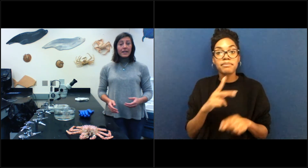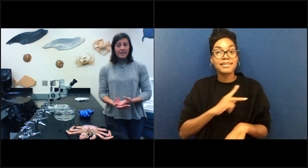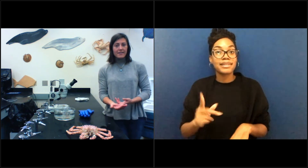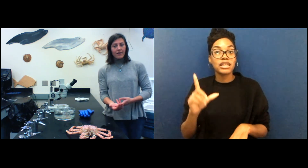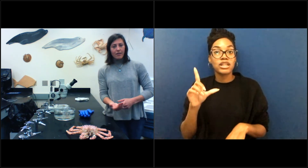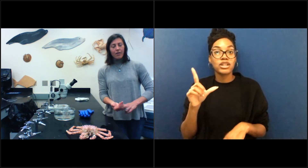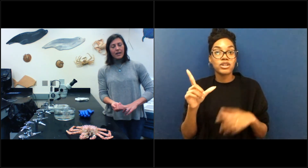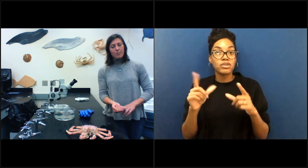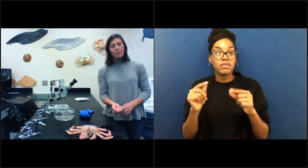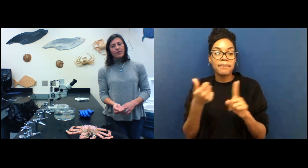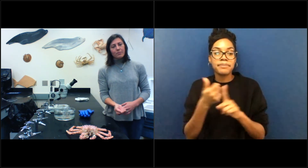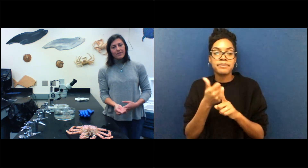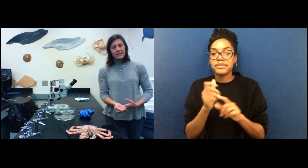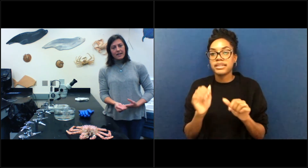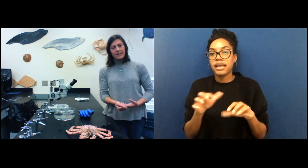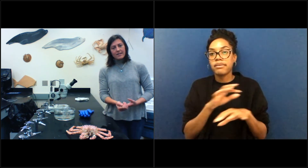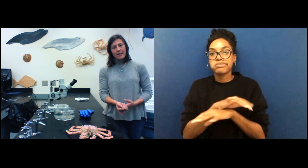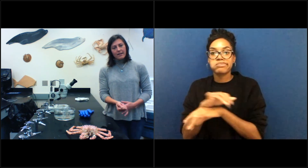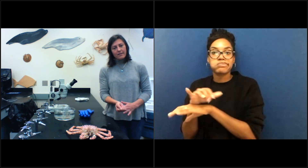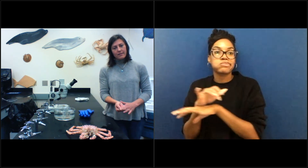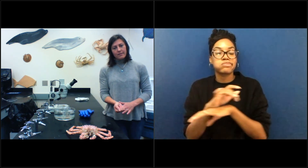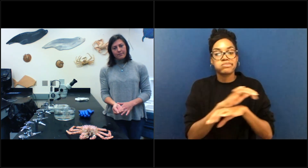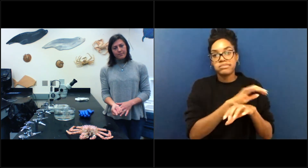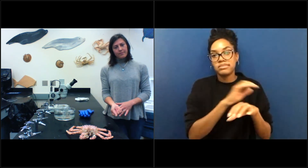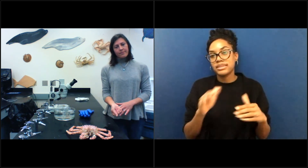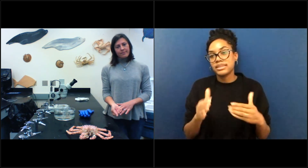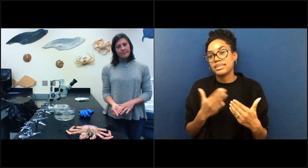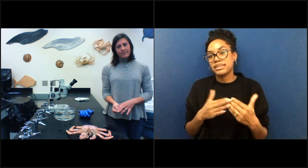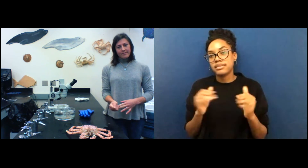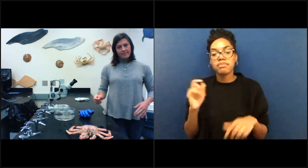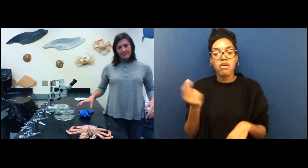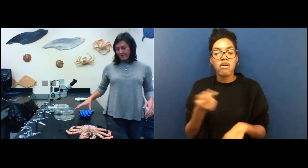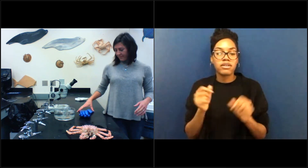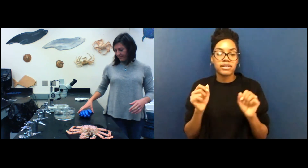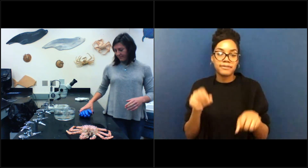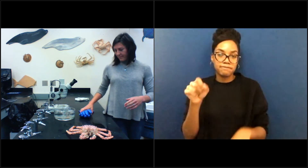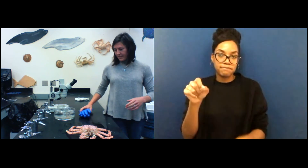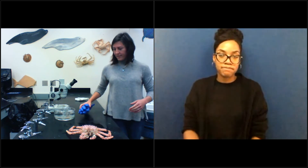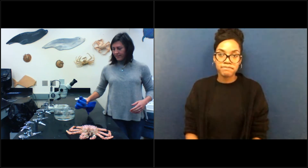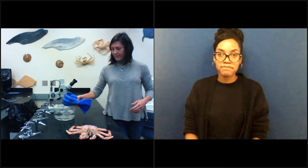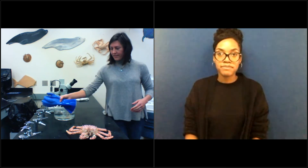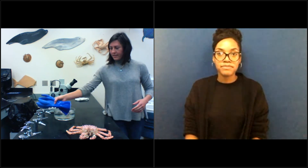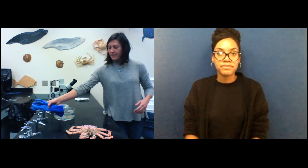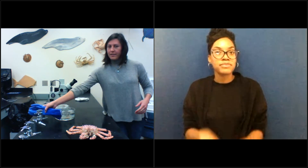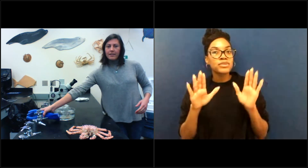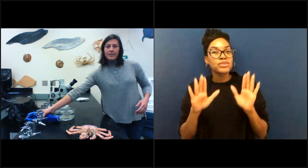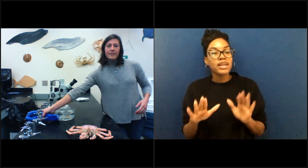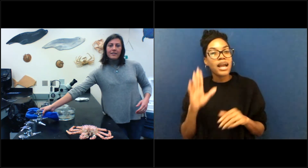But yes, they are all capable of moving side-to-side. [Lisa] Great, all right. Well, I know that we have one last section,